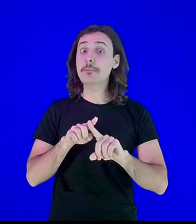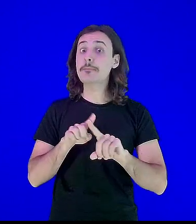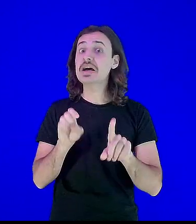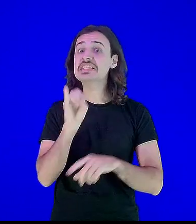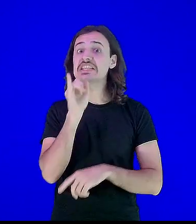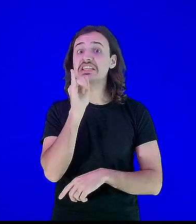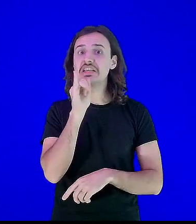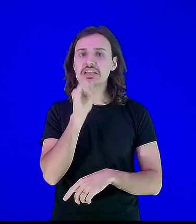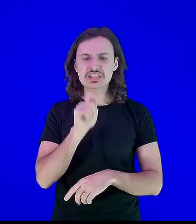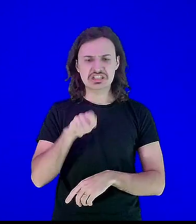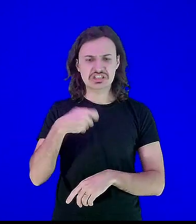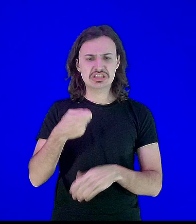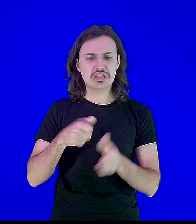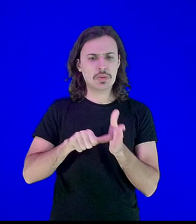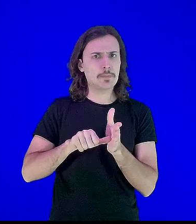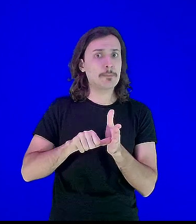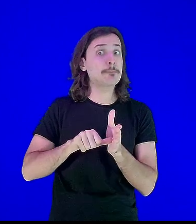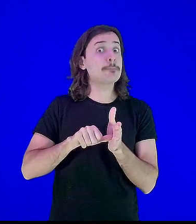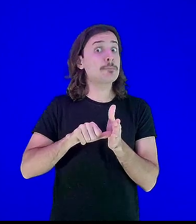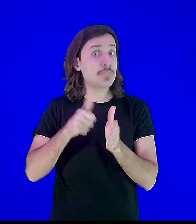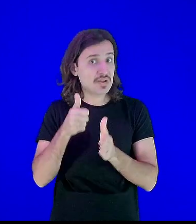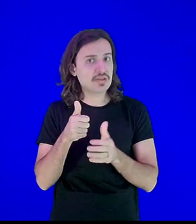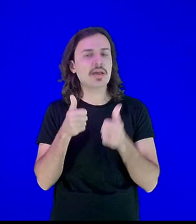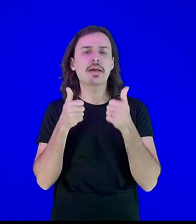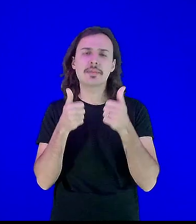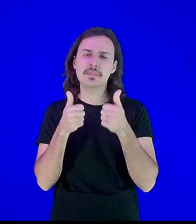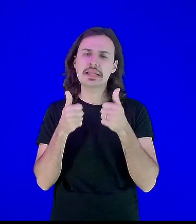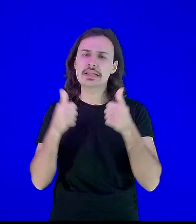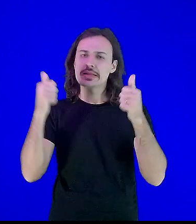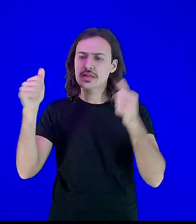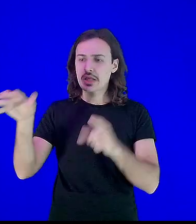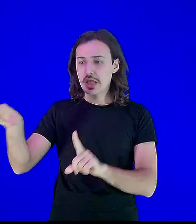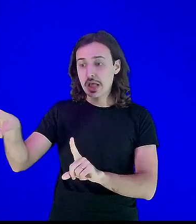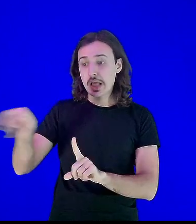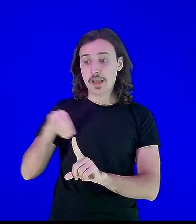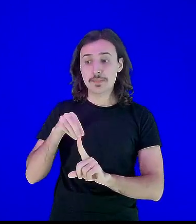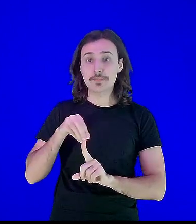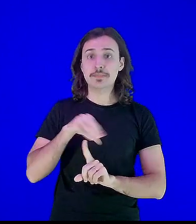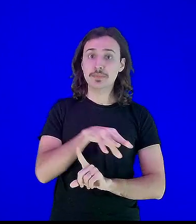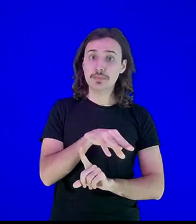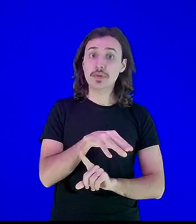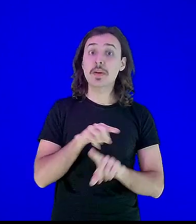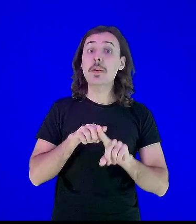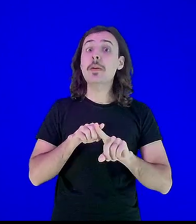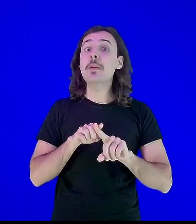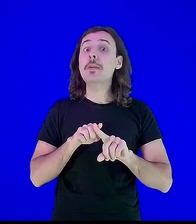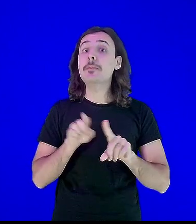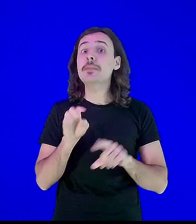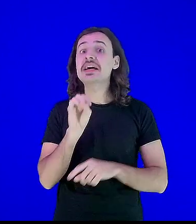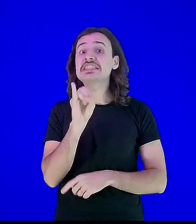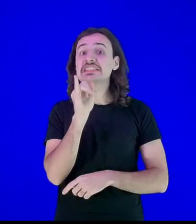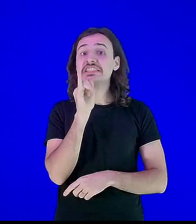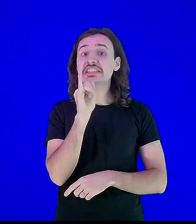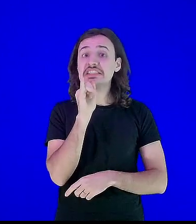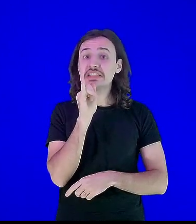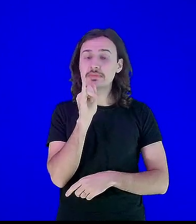No, I don't that's why LetraSinal, every time you press enter or just click on a sign to add it to the page